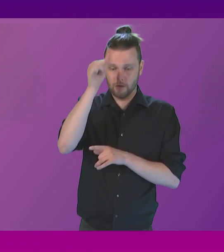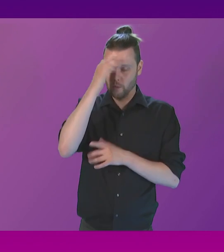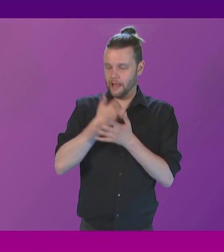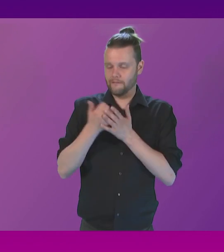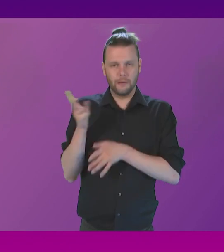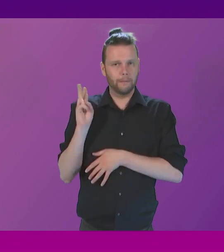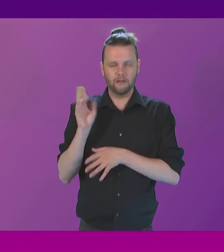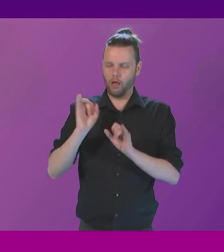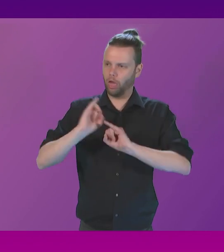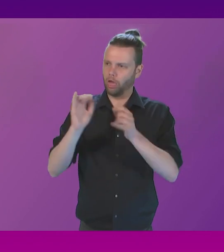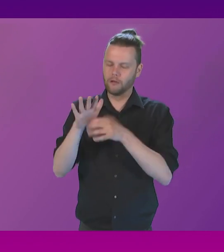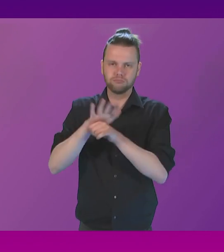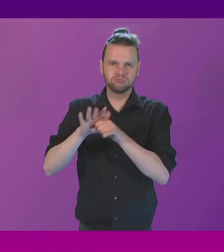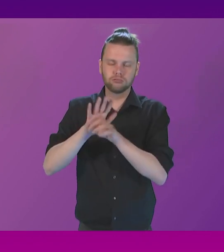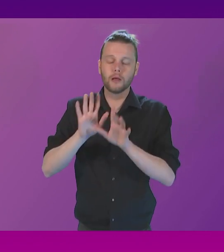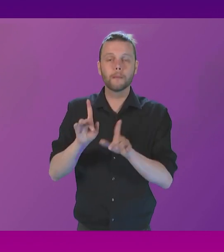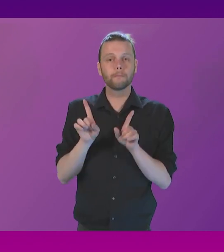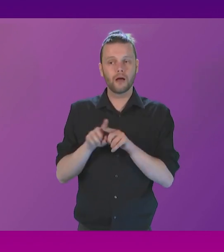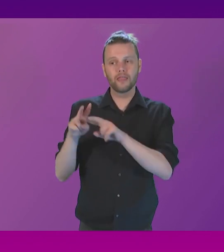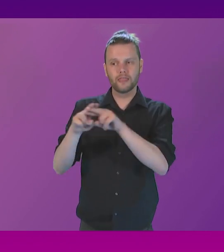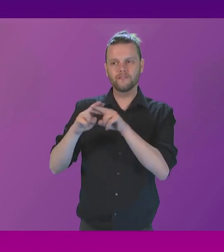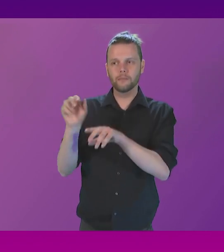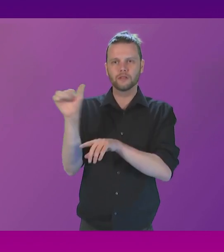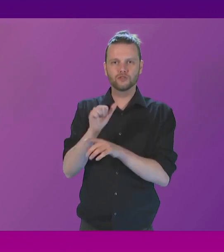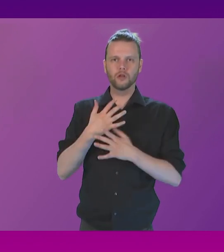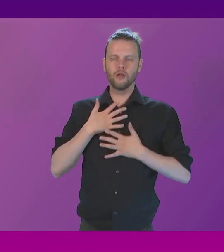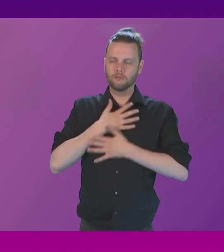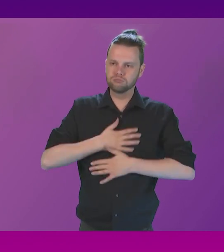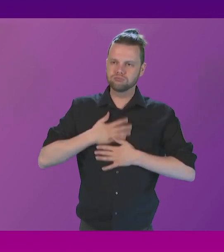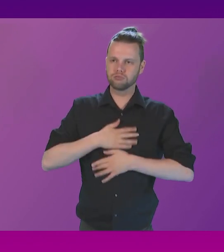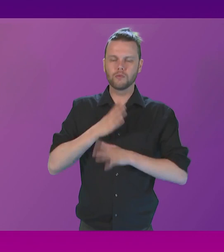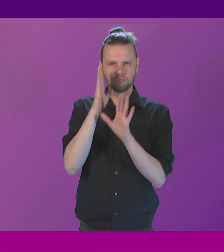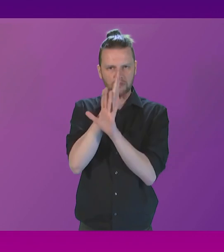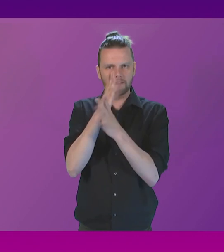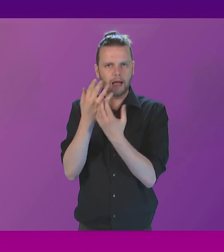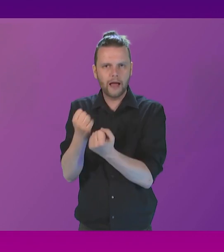worst nightmare, the family should be able to grieve in privacy and not have